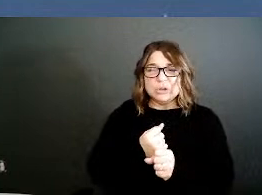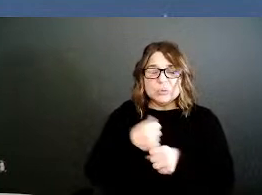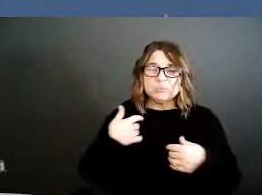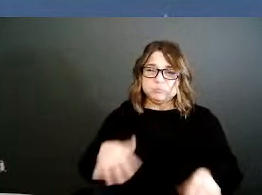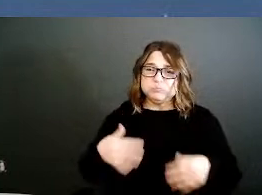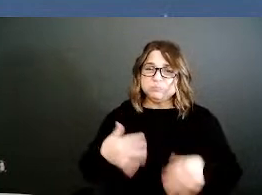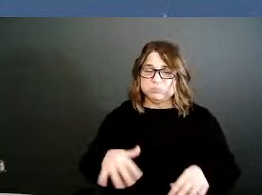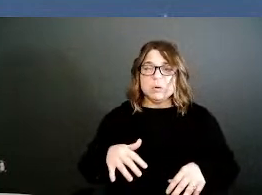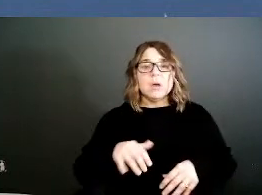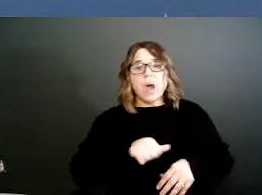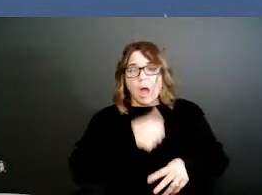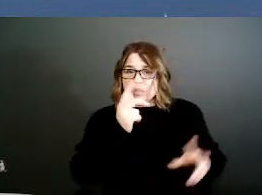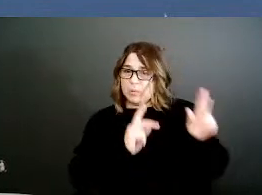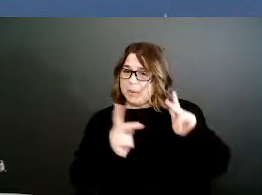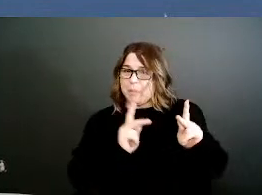WE HAVE BETTER USE FOR THAT PUBLIC TREASURE.